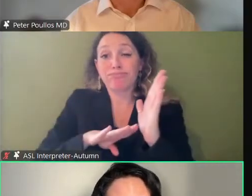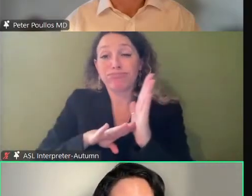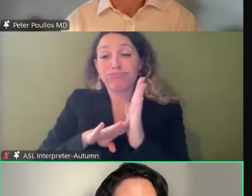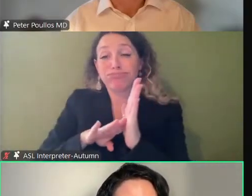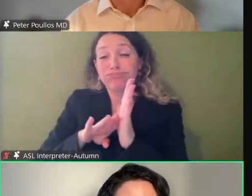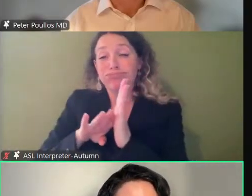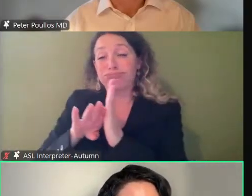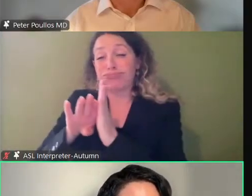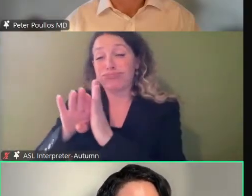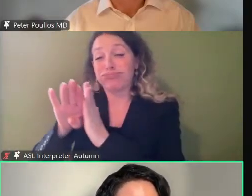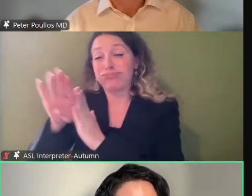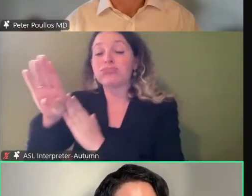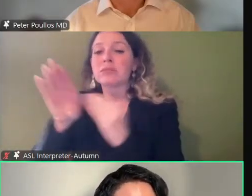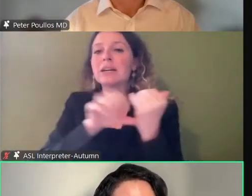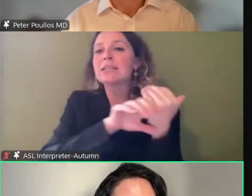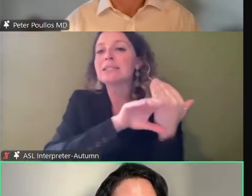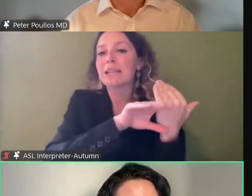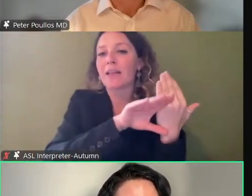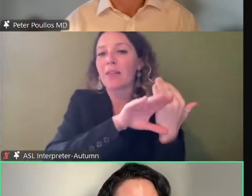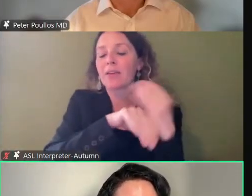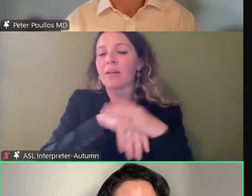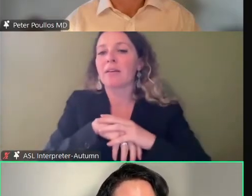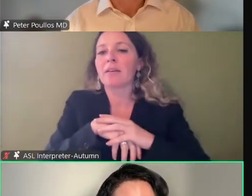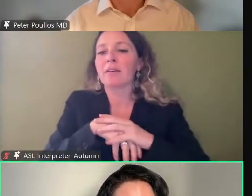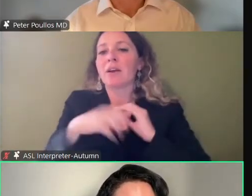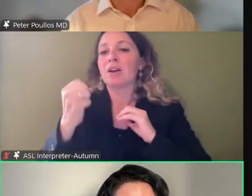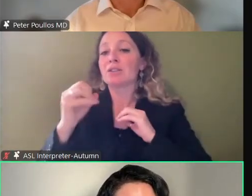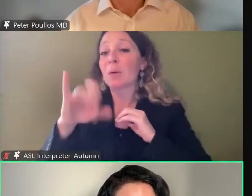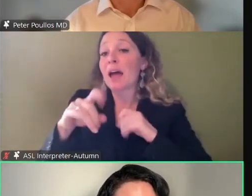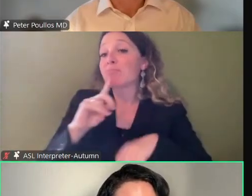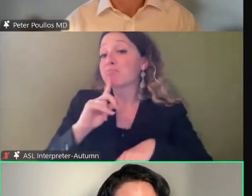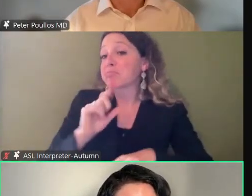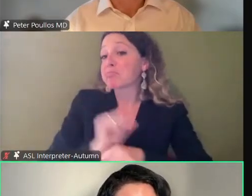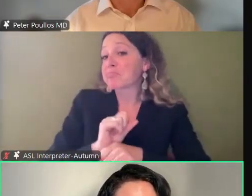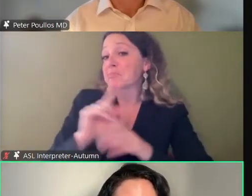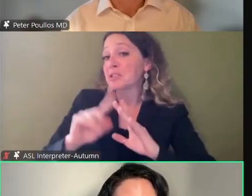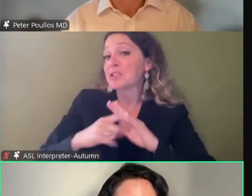So you may not know telehealth actually started in the 1960s in America with NASA,